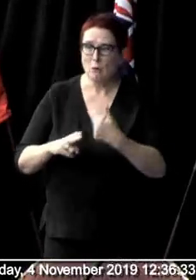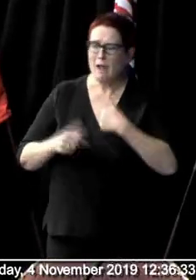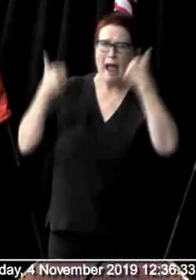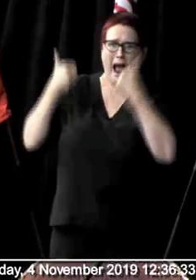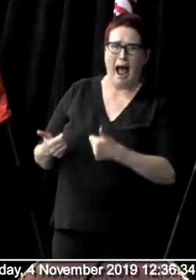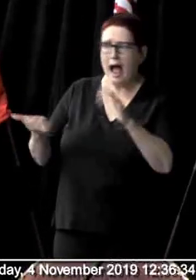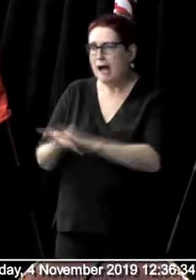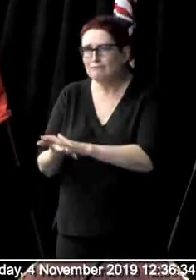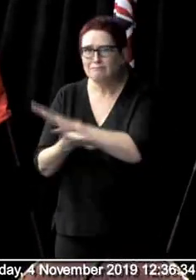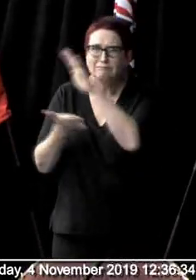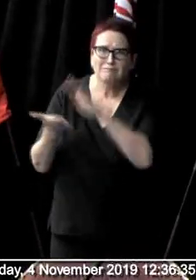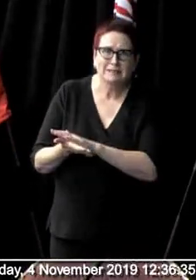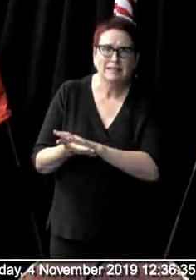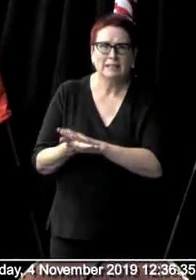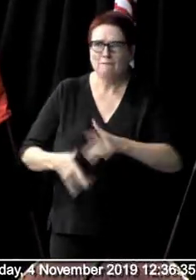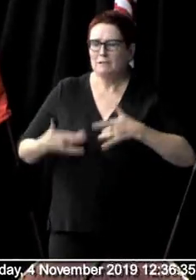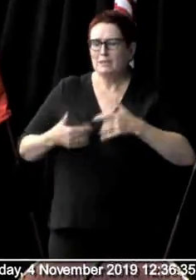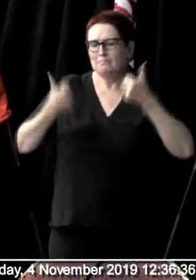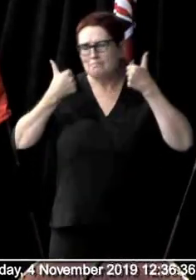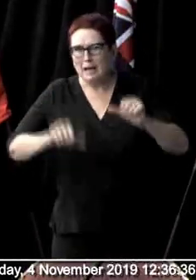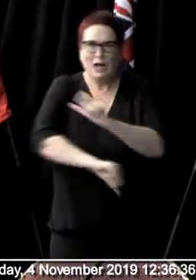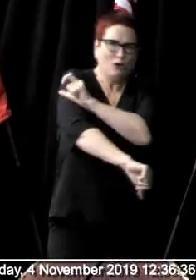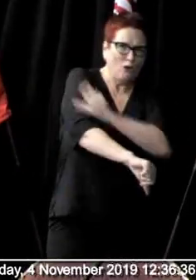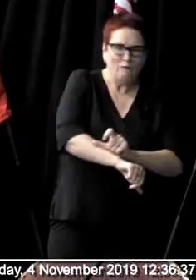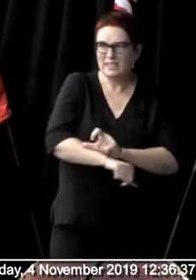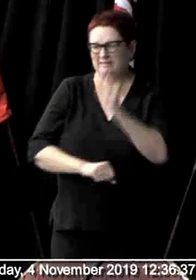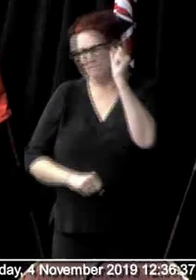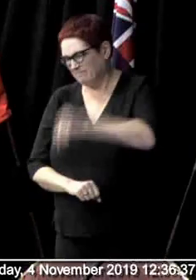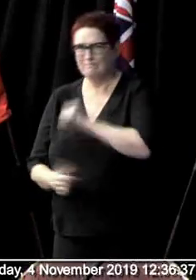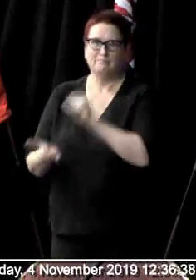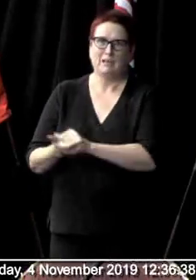.. that she finally had the confidence just to do something a bit mischievous. FEMALE: Yes. Okay.